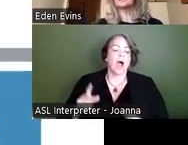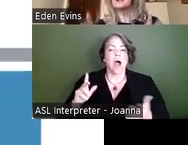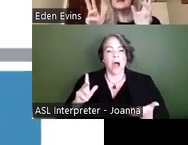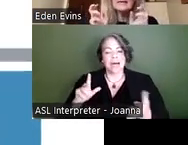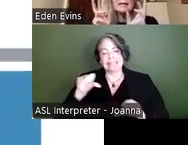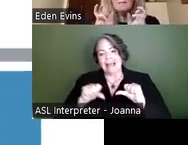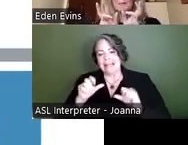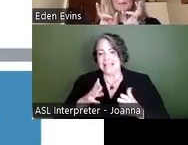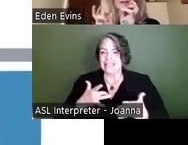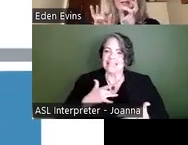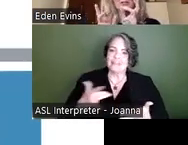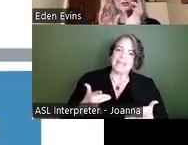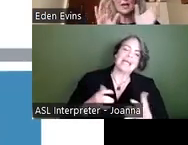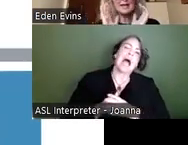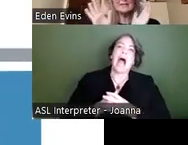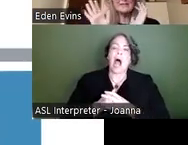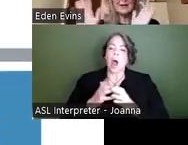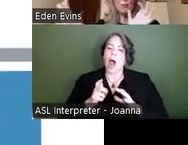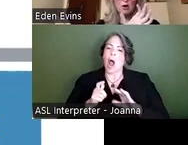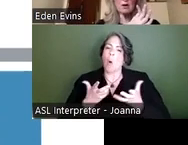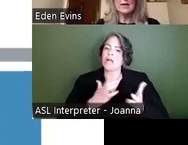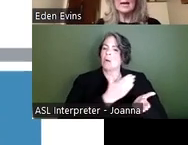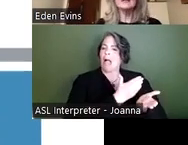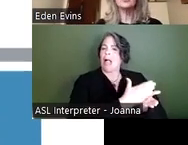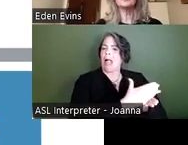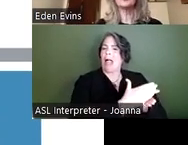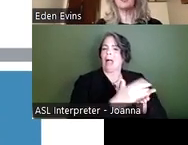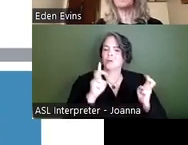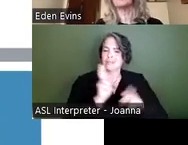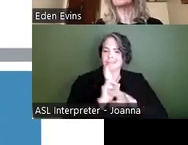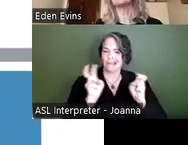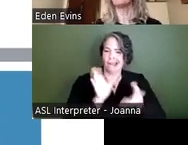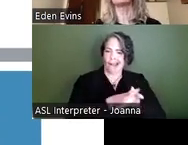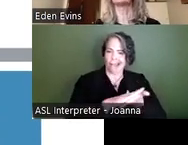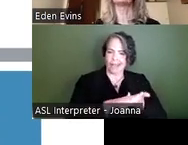and “clean” populations - I hate even that word (“clean”) - is super strong, because people want,